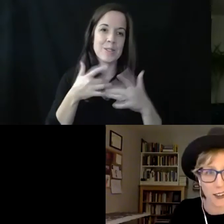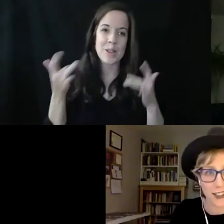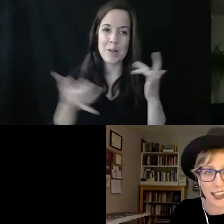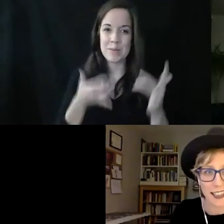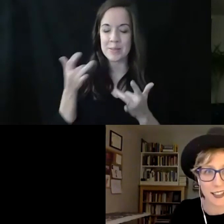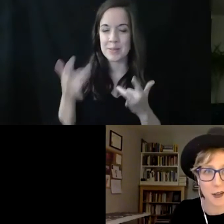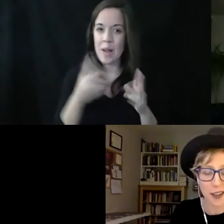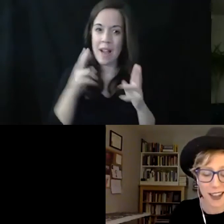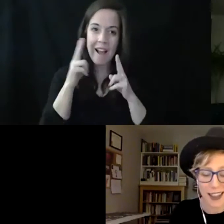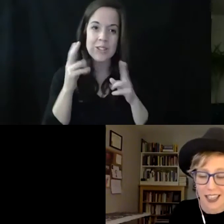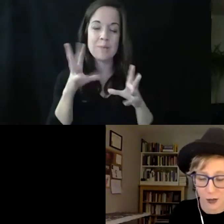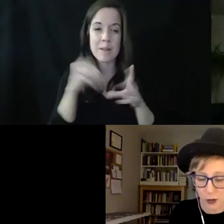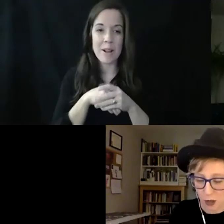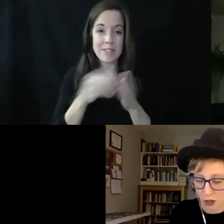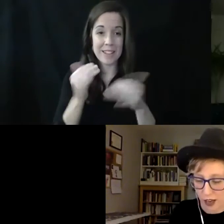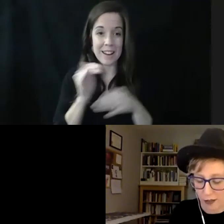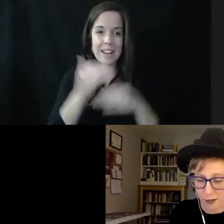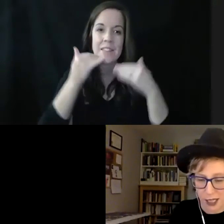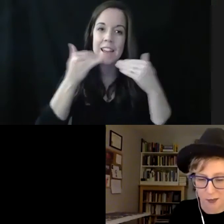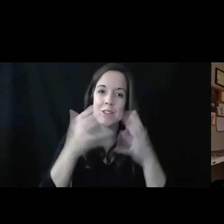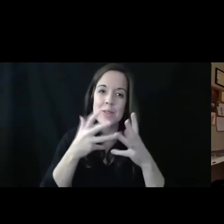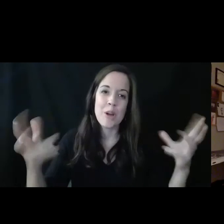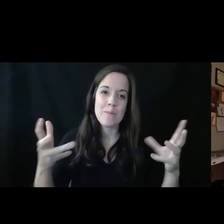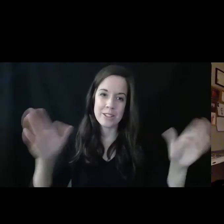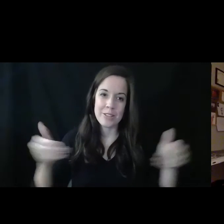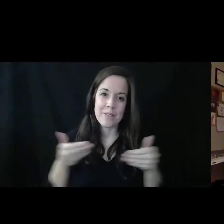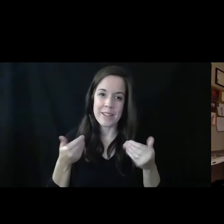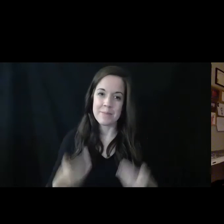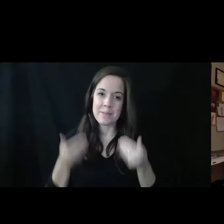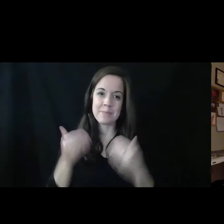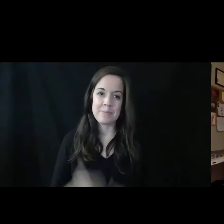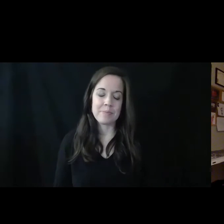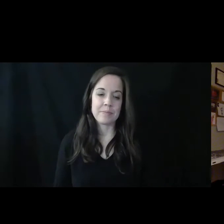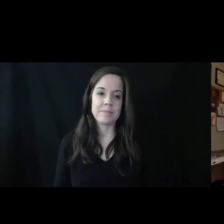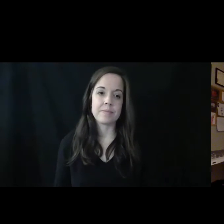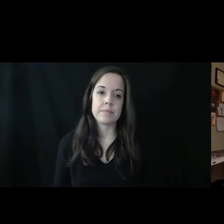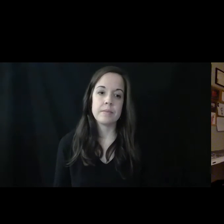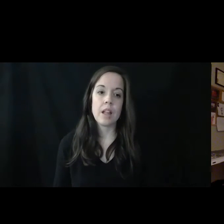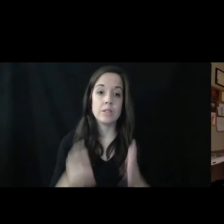tonight, so thank you so much for having me. I’m going to read some poems tonight from Look Look